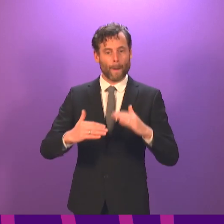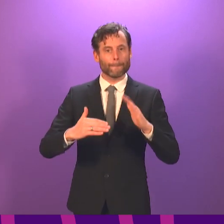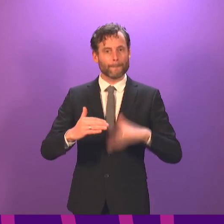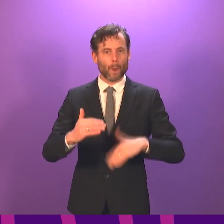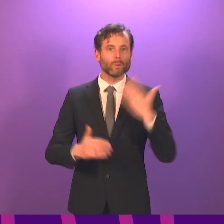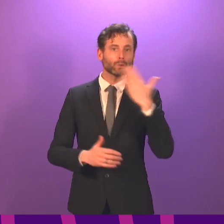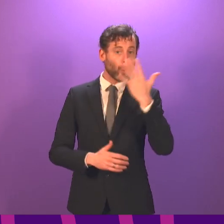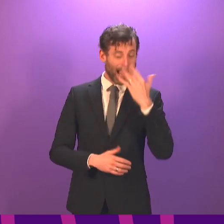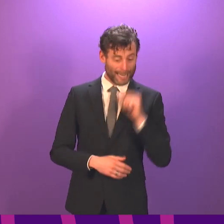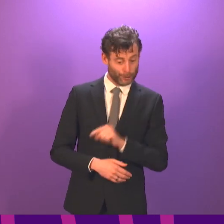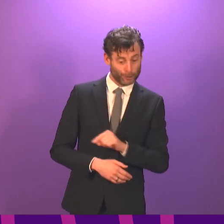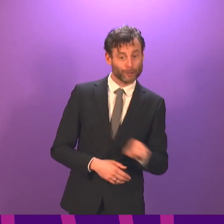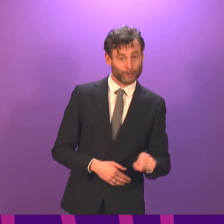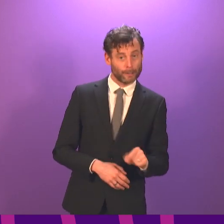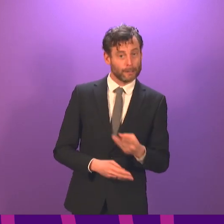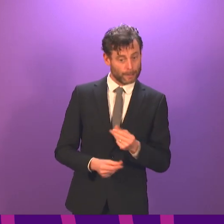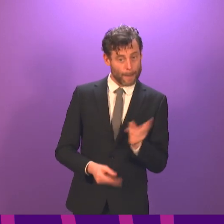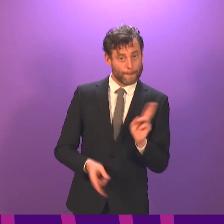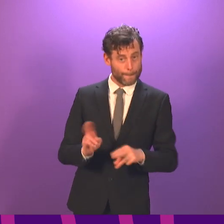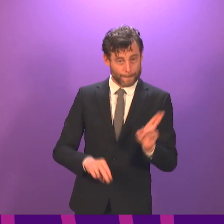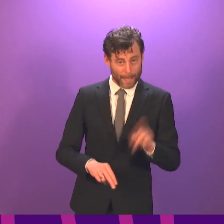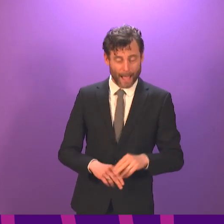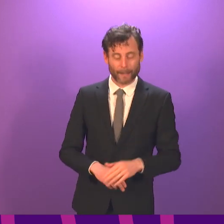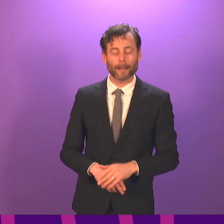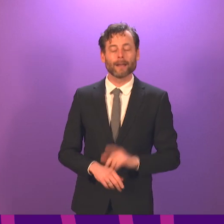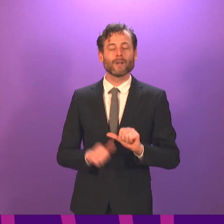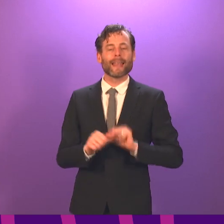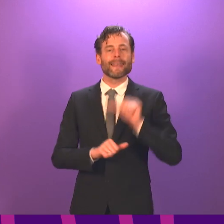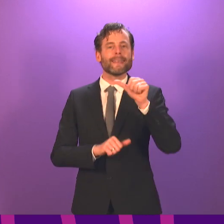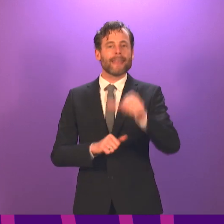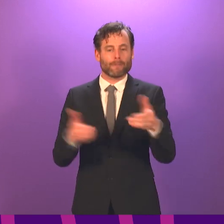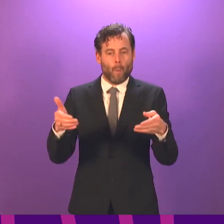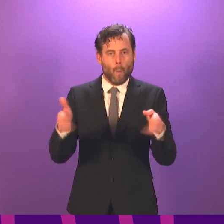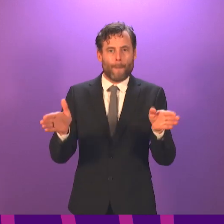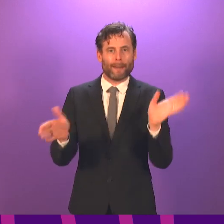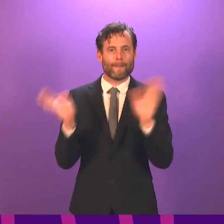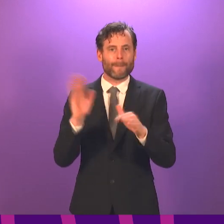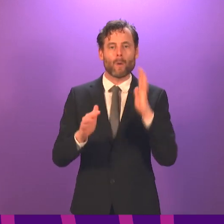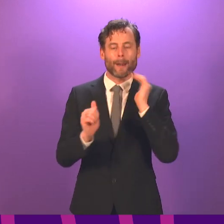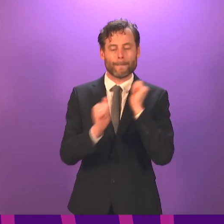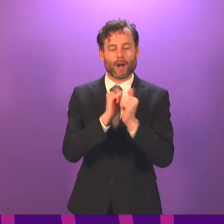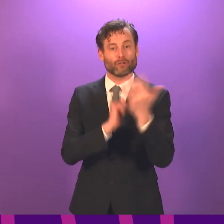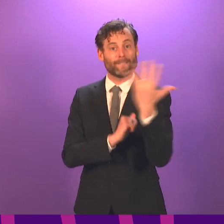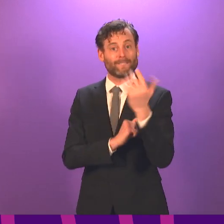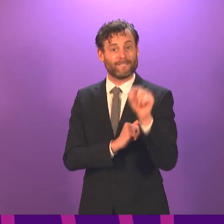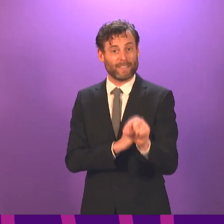The next phase of reopening education will take place on 15 March. I confirm that, from